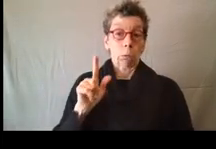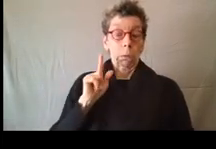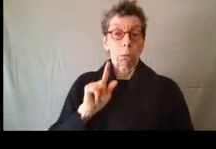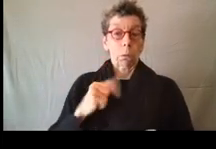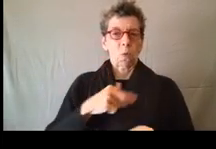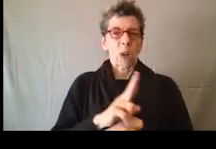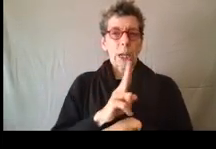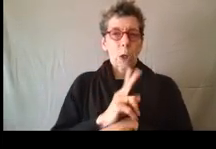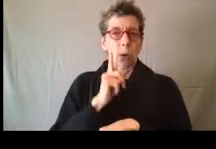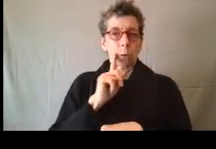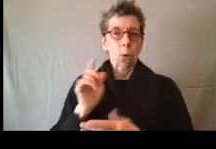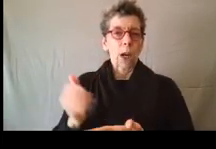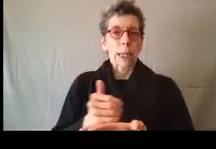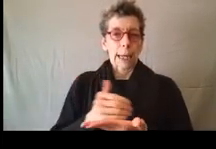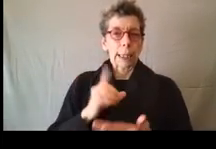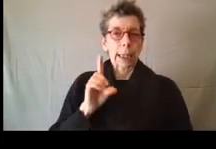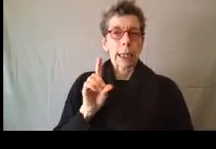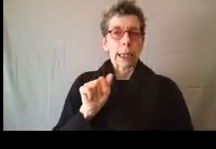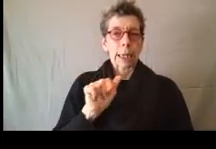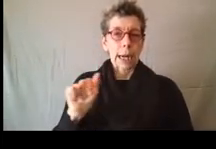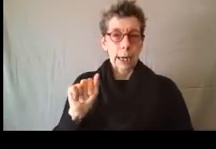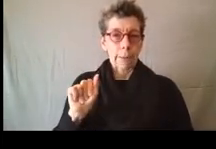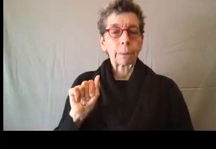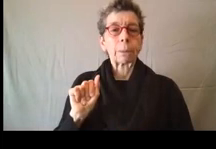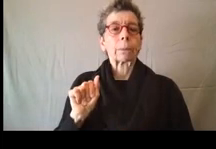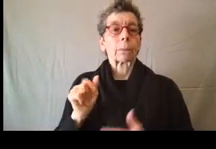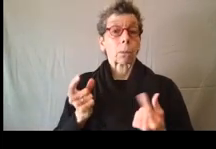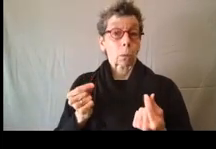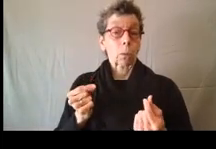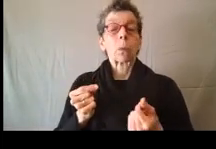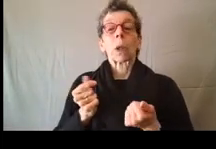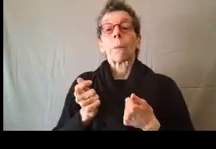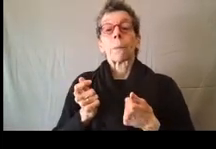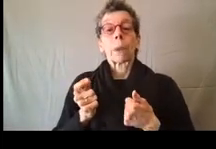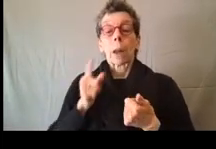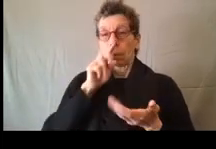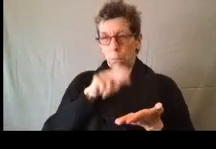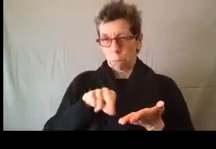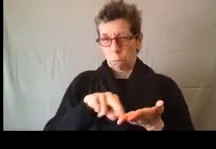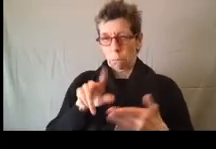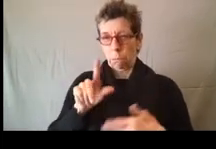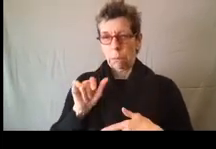our data collection we started by consulting literature, both research literature, practice